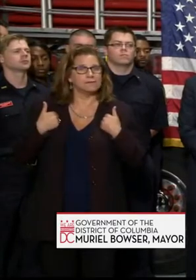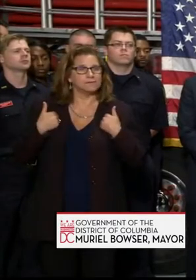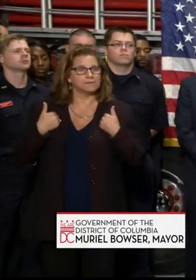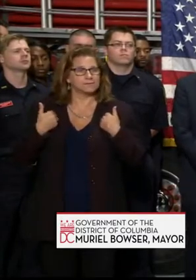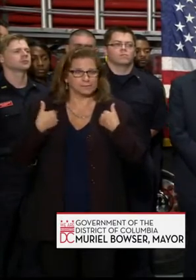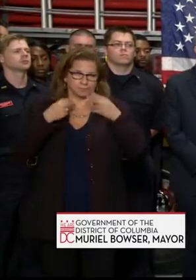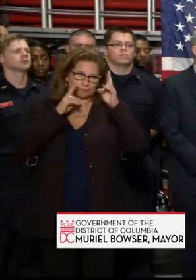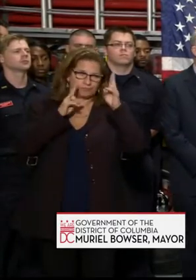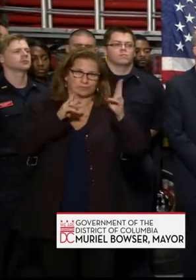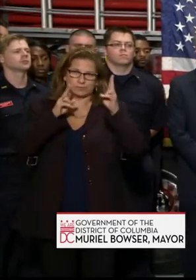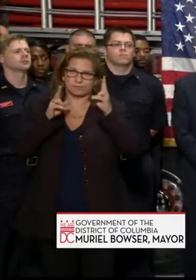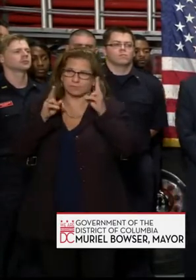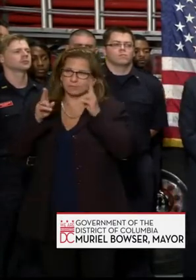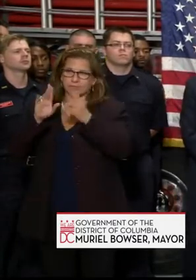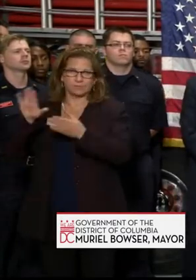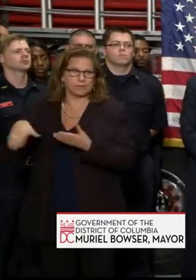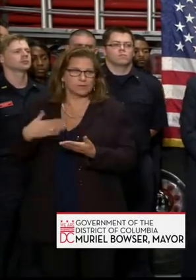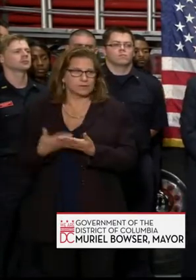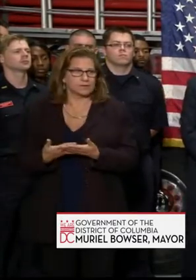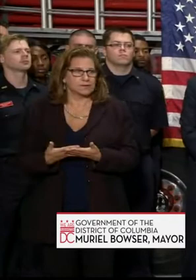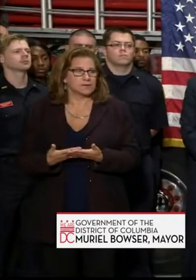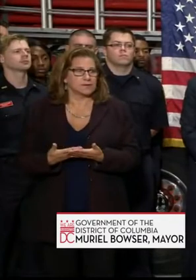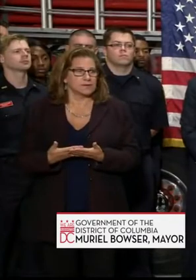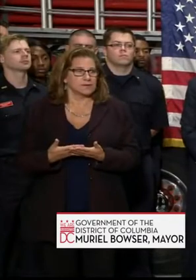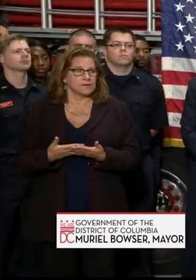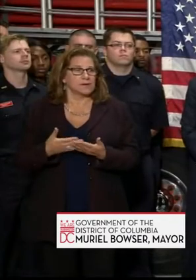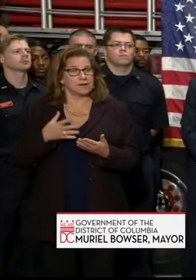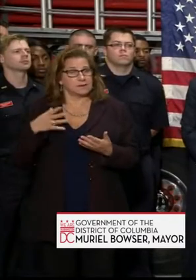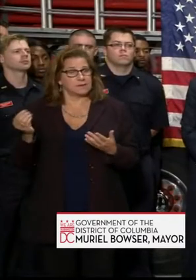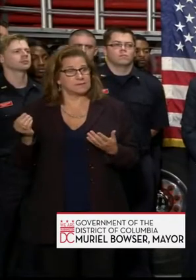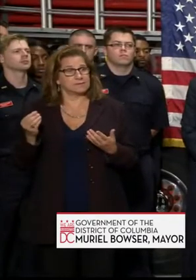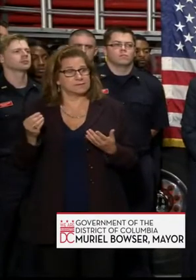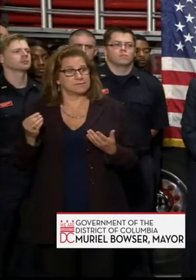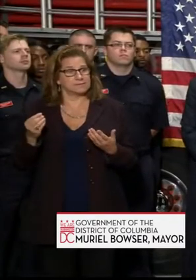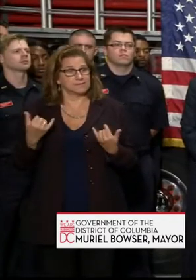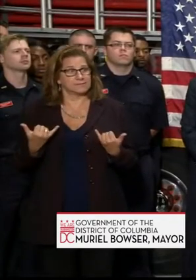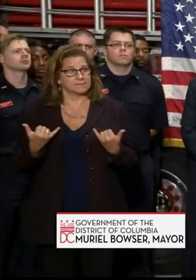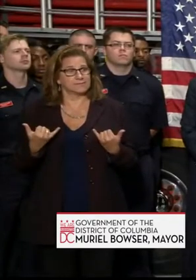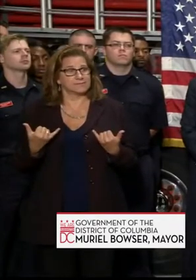LIVES IN DANGER IN THE LINE OF DUTY FOR OUR SAFETY EACH AND